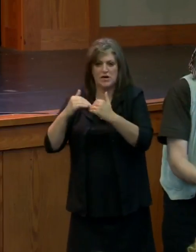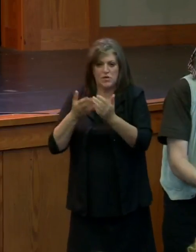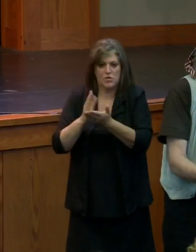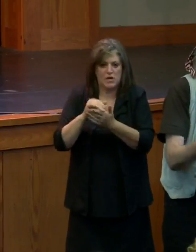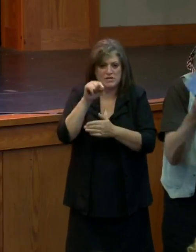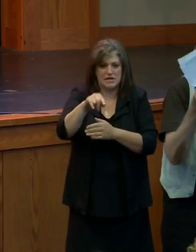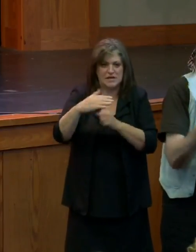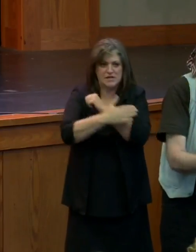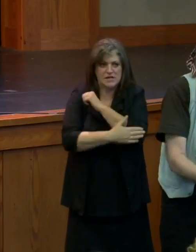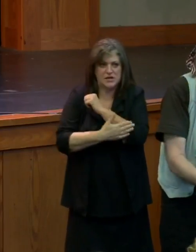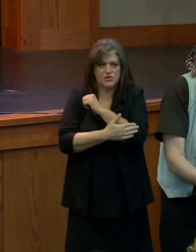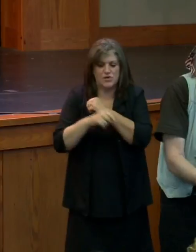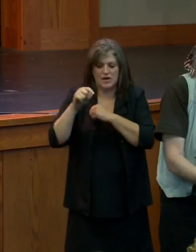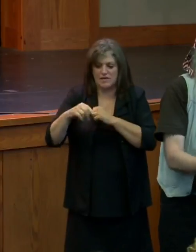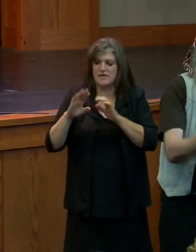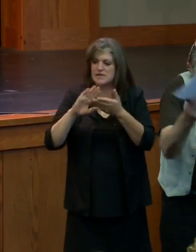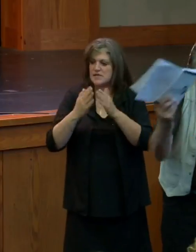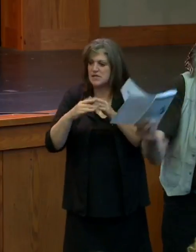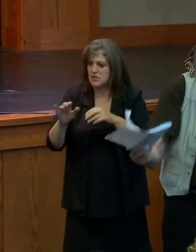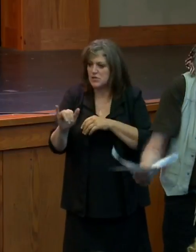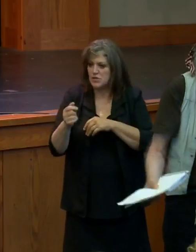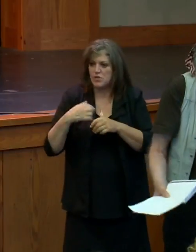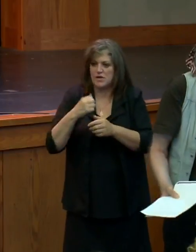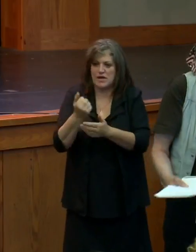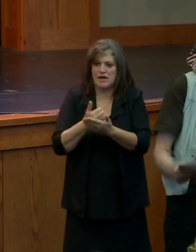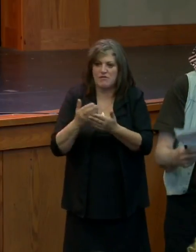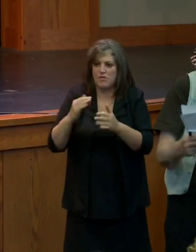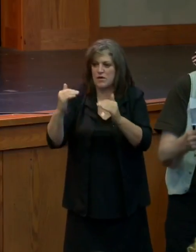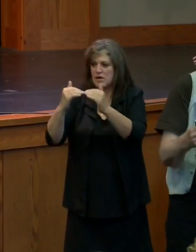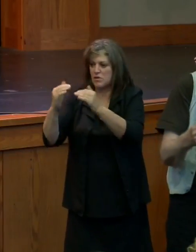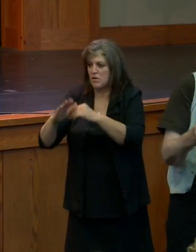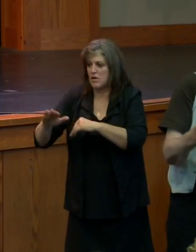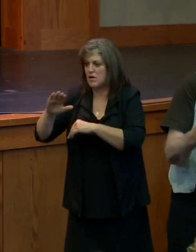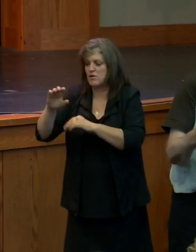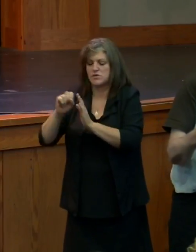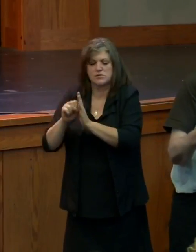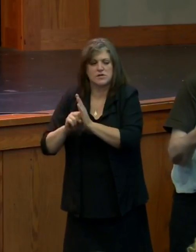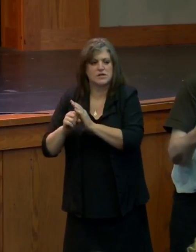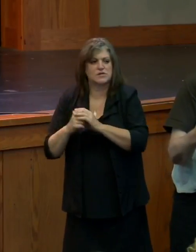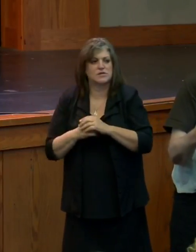COUNTRY AND IN THIS CITY WITH EVERYBODY ELSE IN AMERICA.